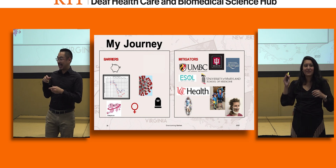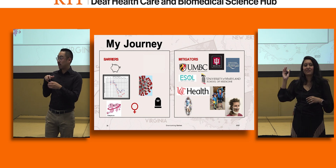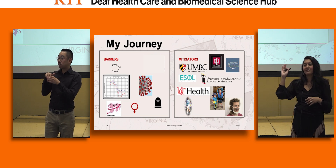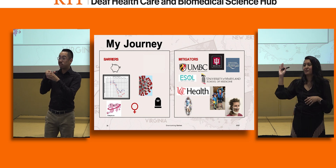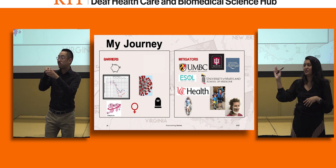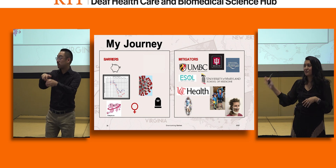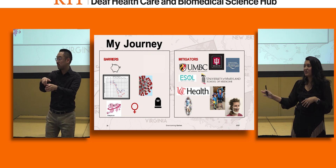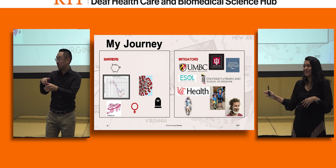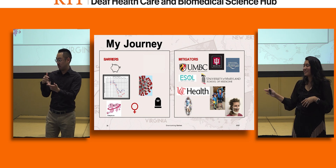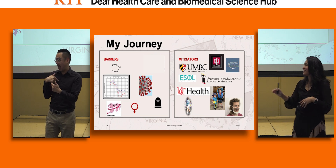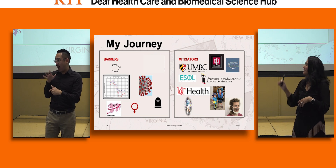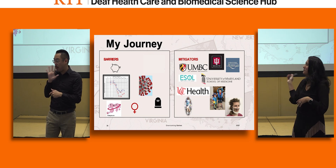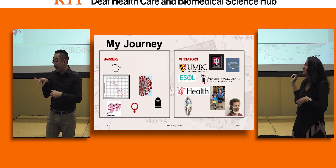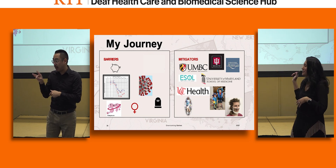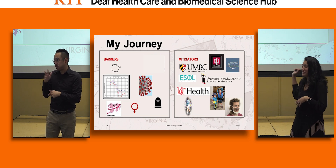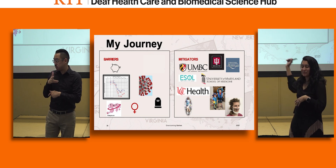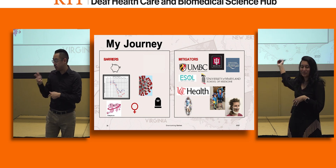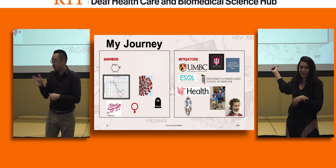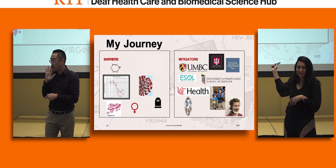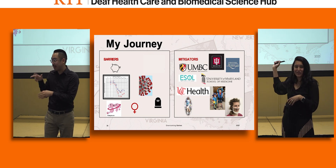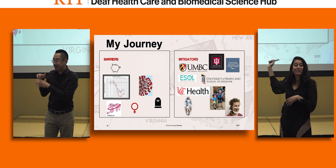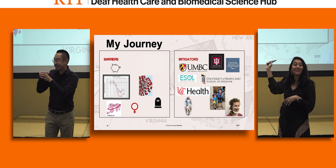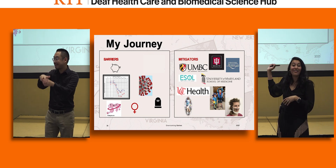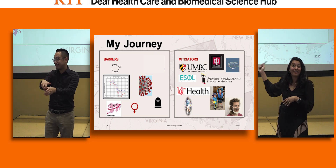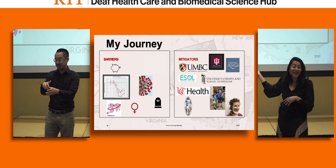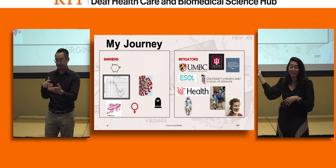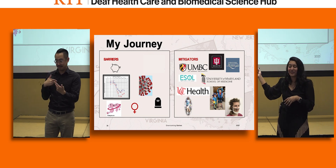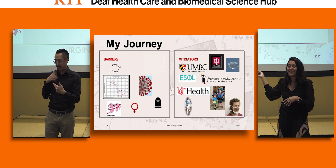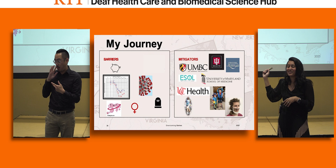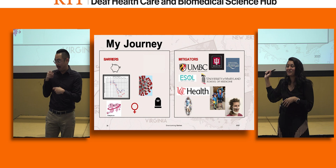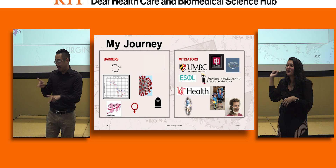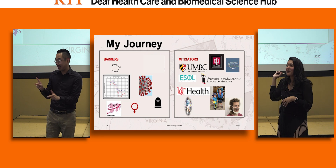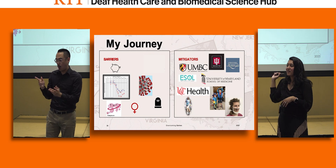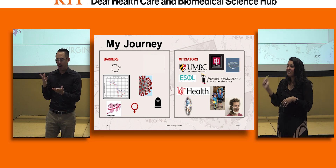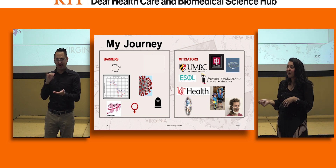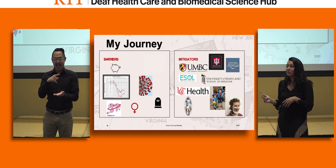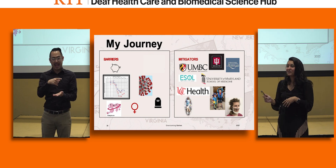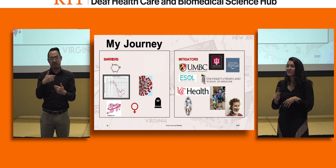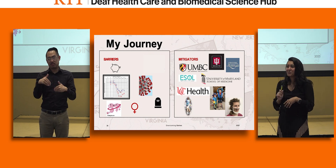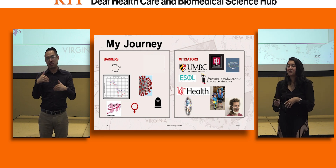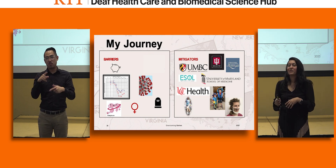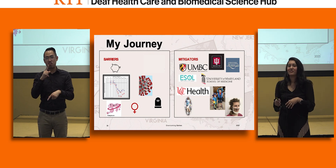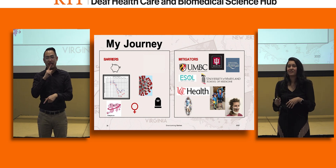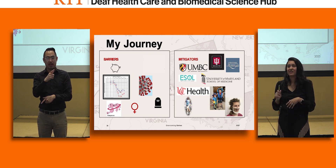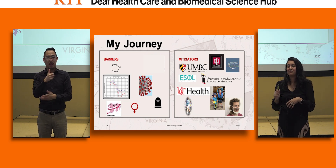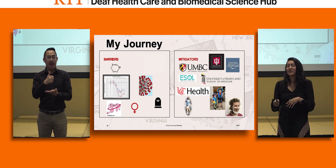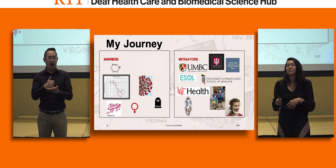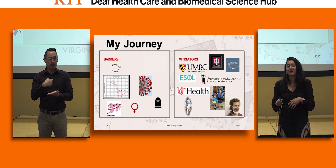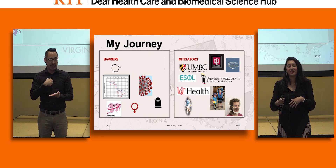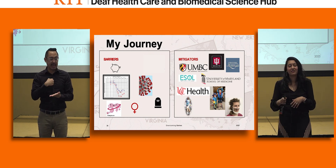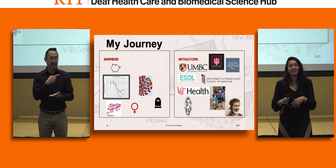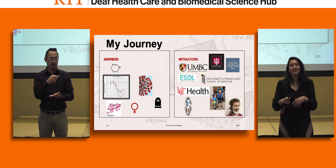or do anything that you need to do, we will allow it." So, that was a big blessing and a big mitigator.